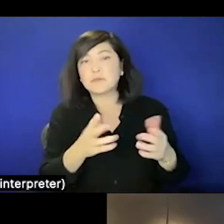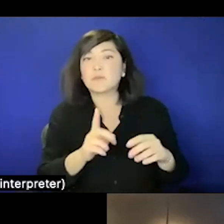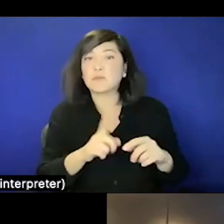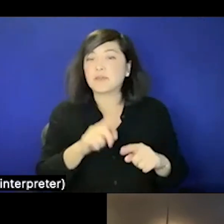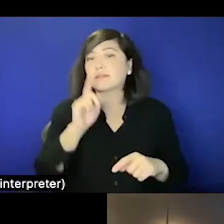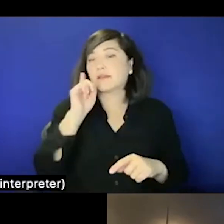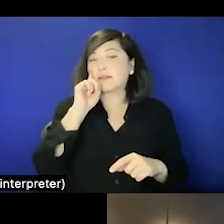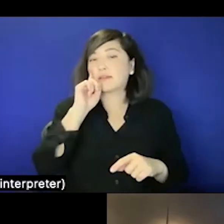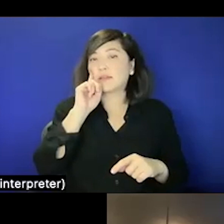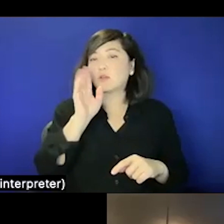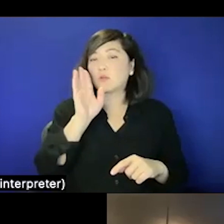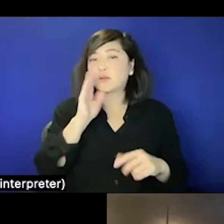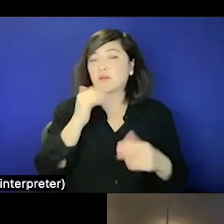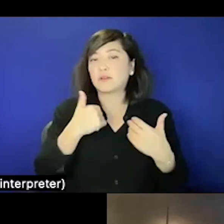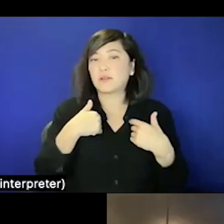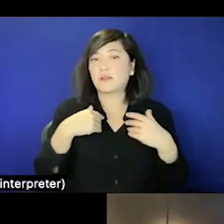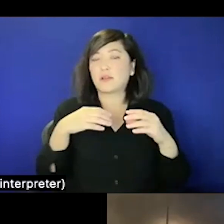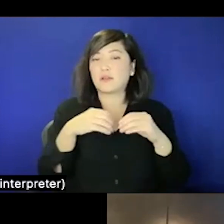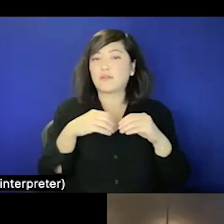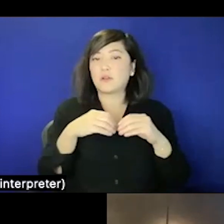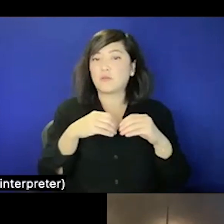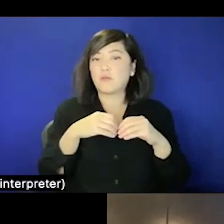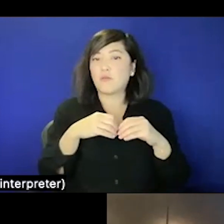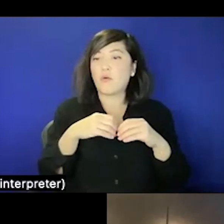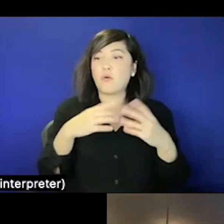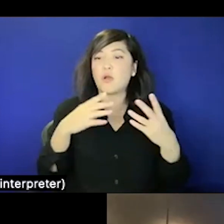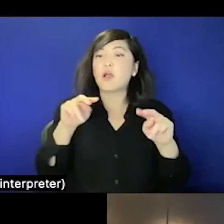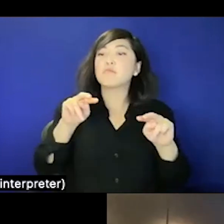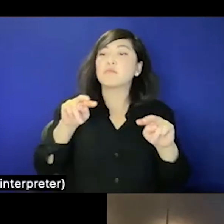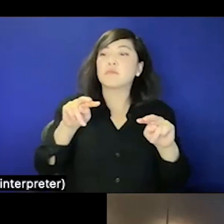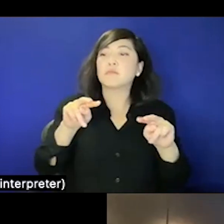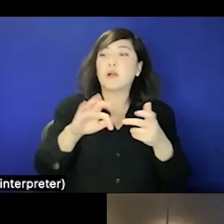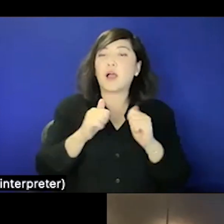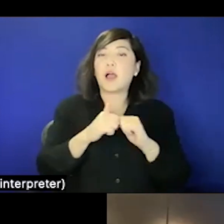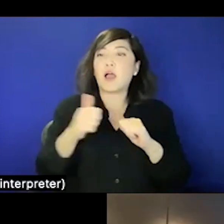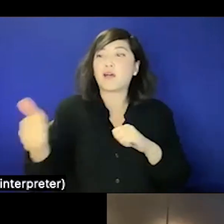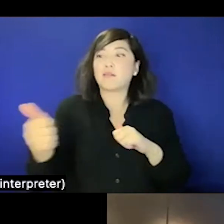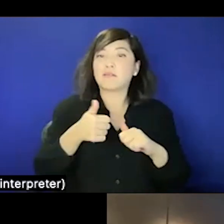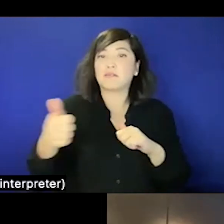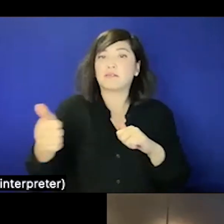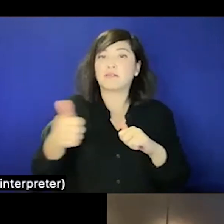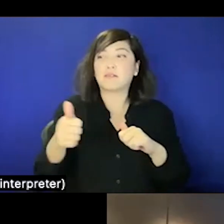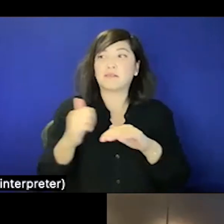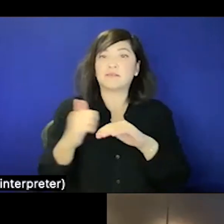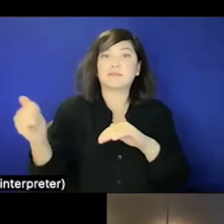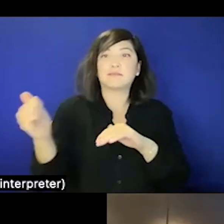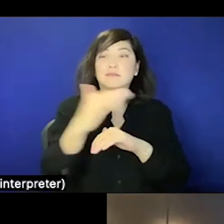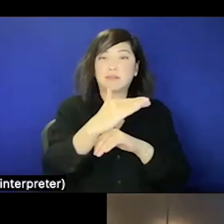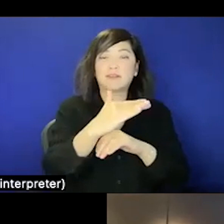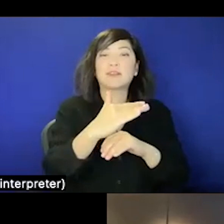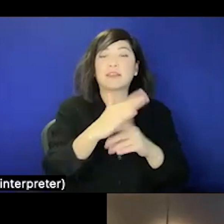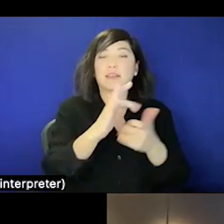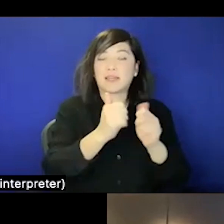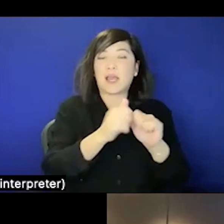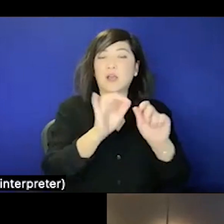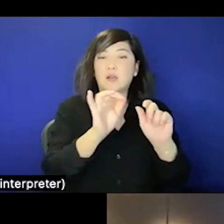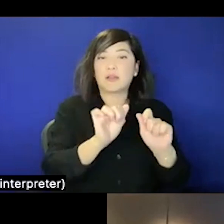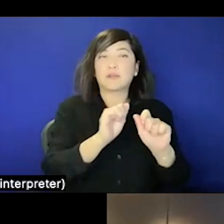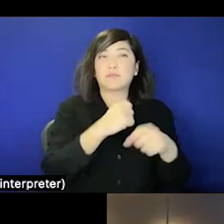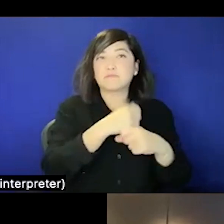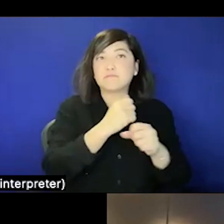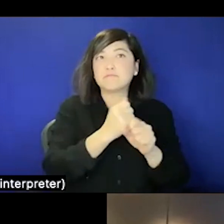to the carbon footprint of books going forward. And I think that that's going to make it really